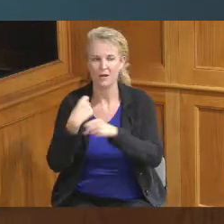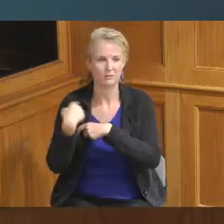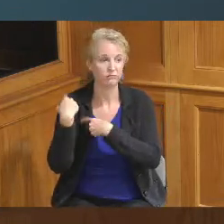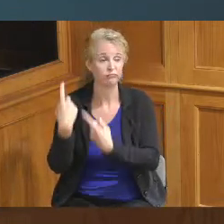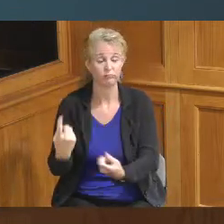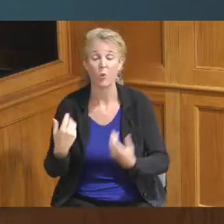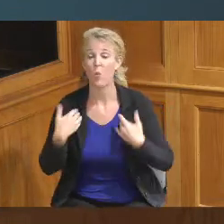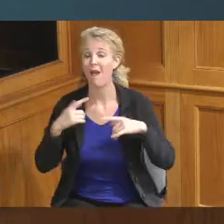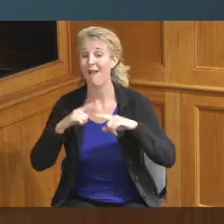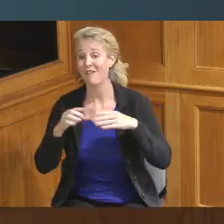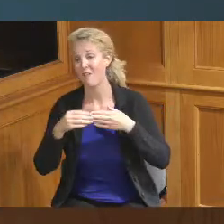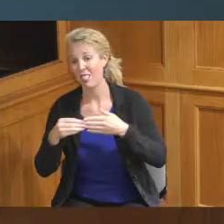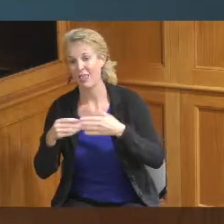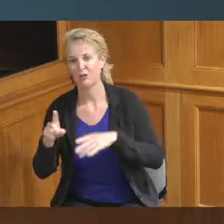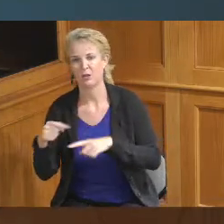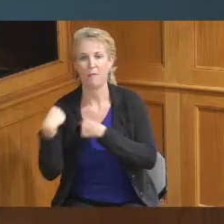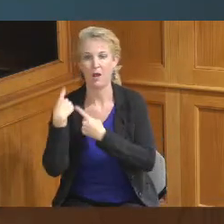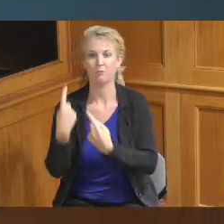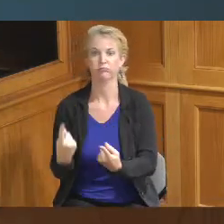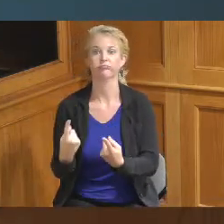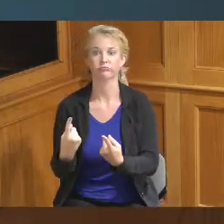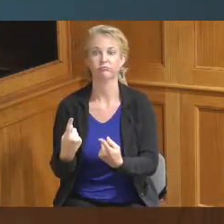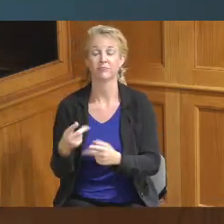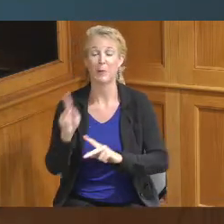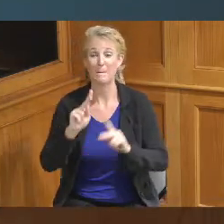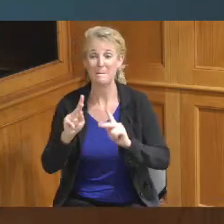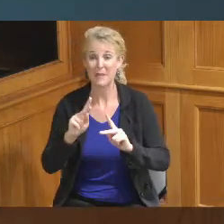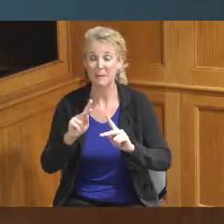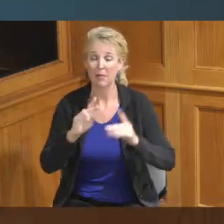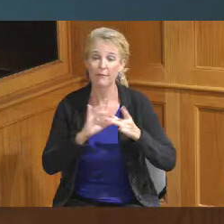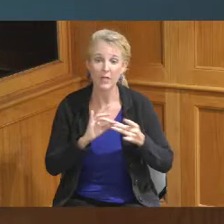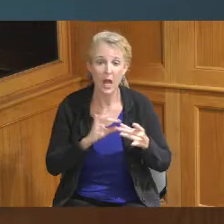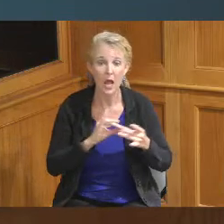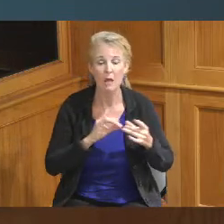now but that's what it's been and that's what people have said people have experienced and I